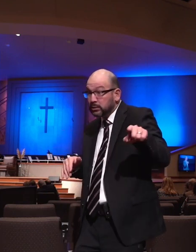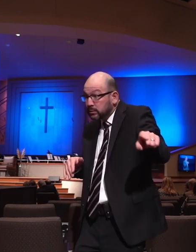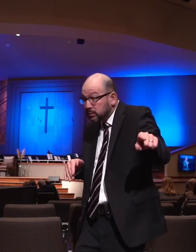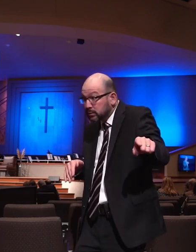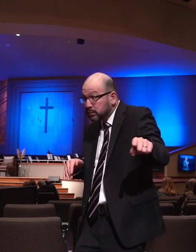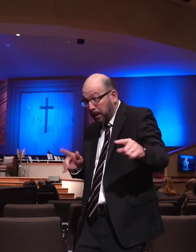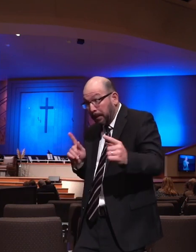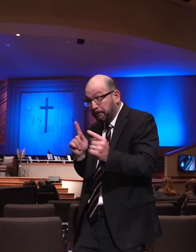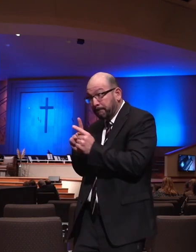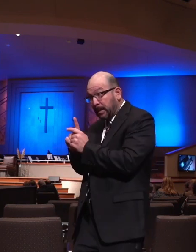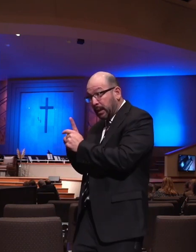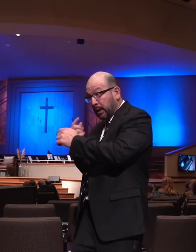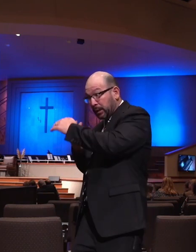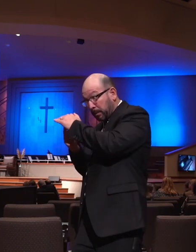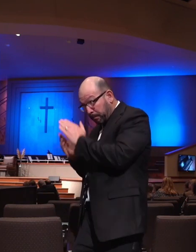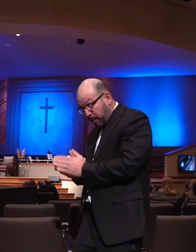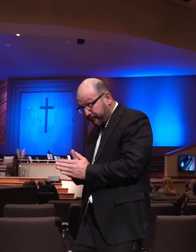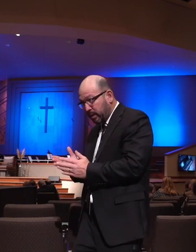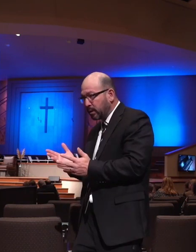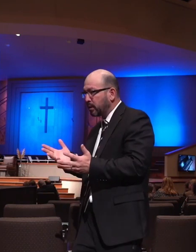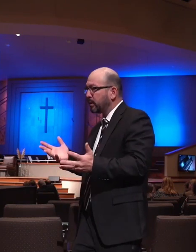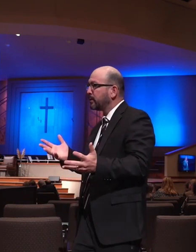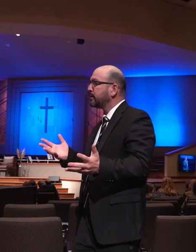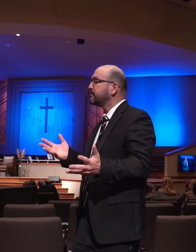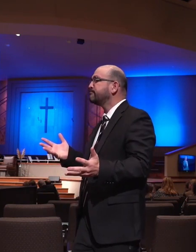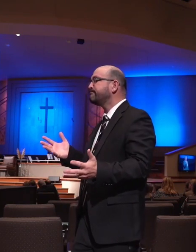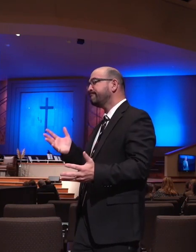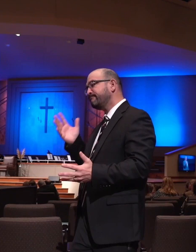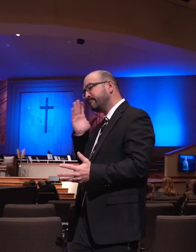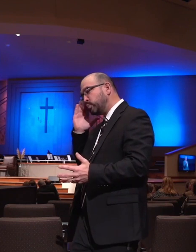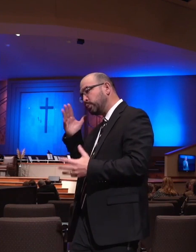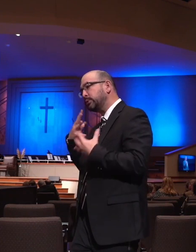just telling you you get him there he will get healed